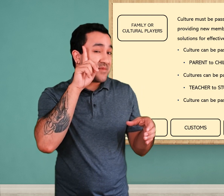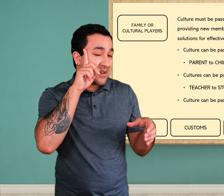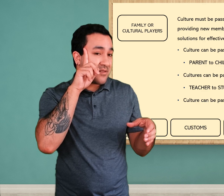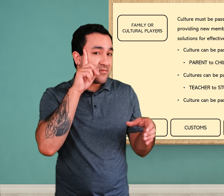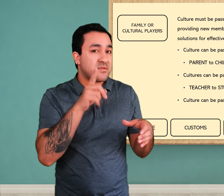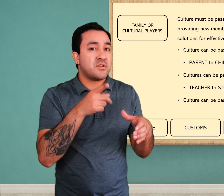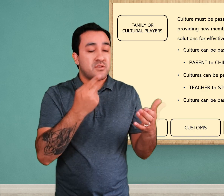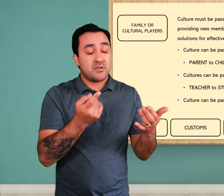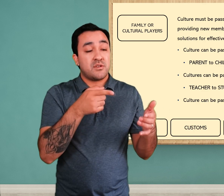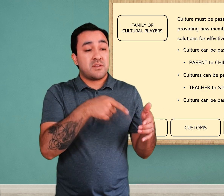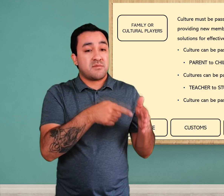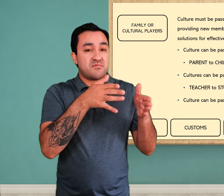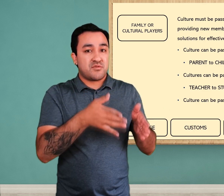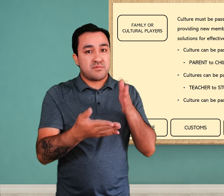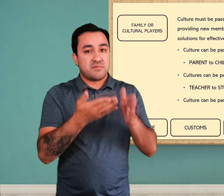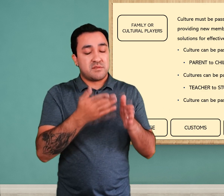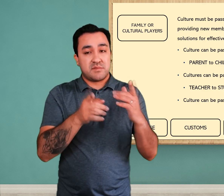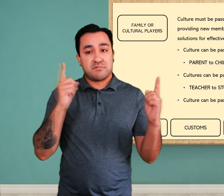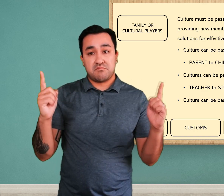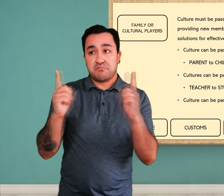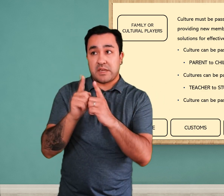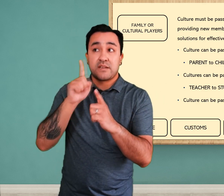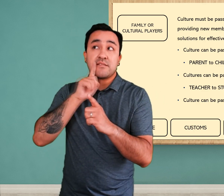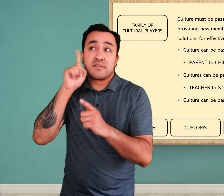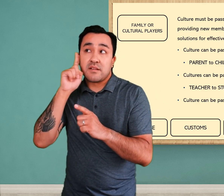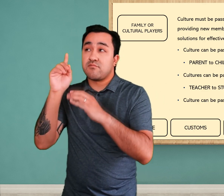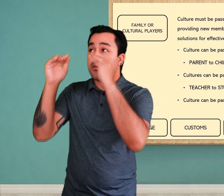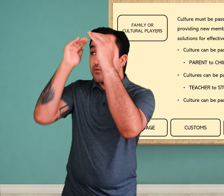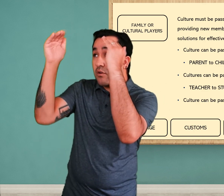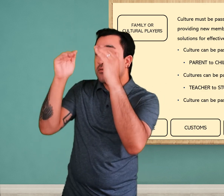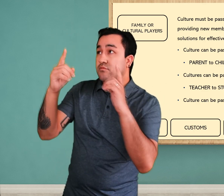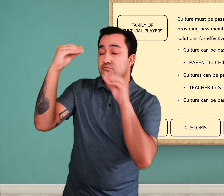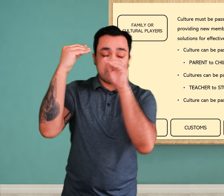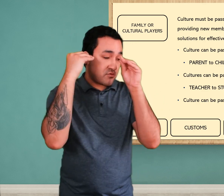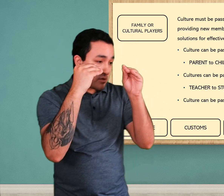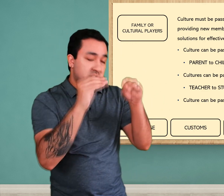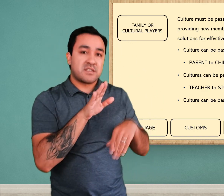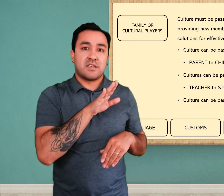down by Cultural Players and not family members.